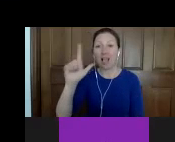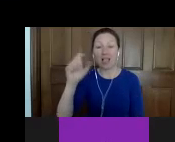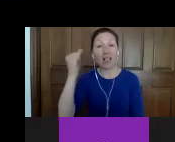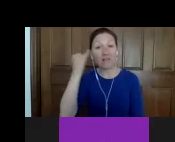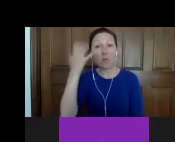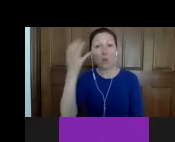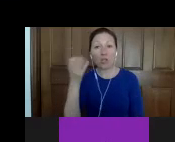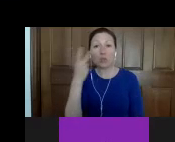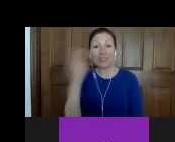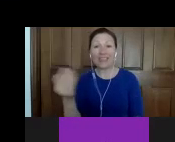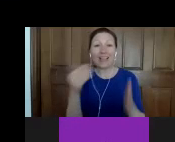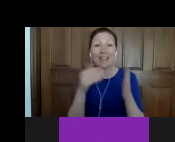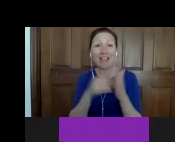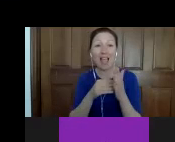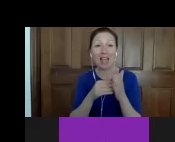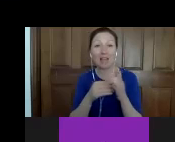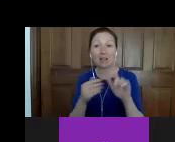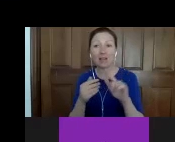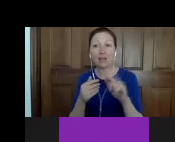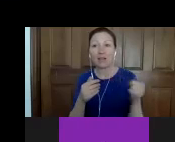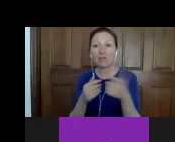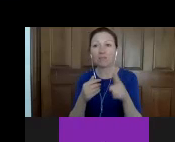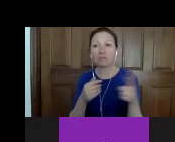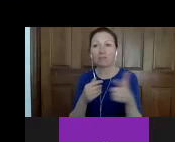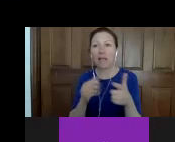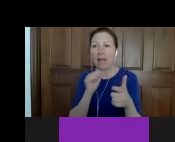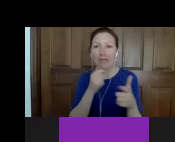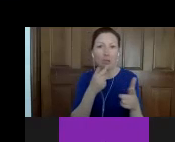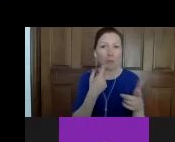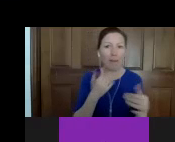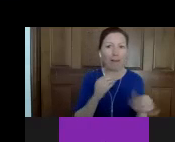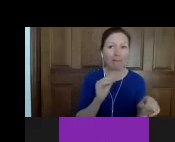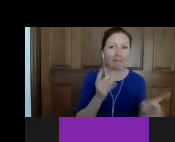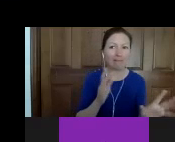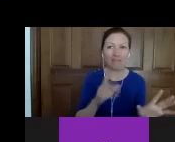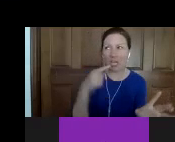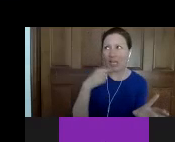Why don't you, Scott. I don't do my homework as well as maybe I should have.